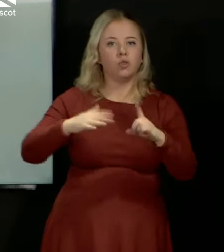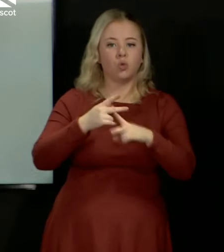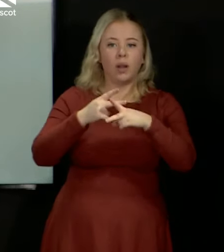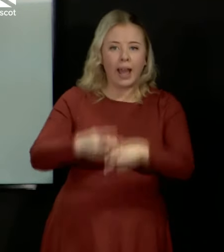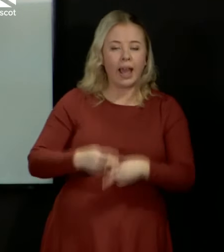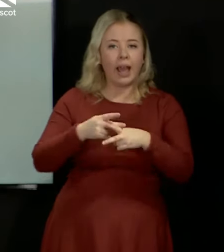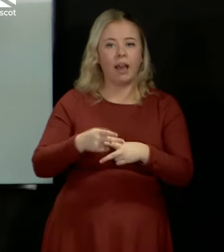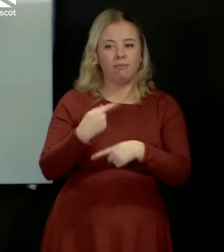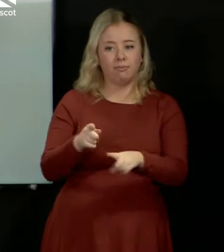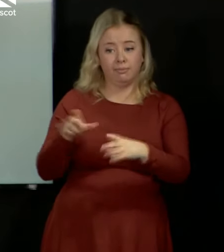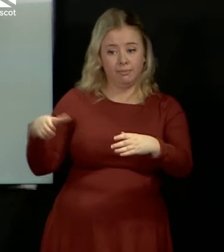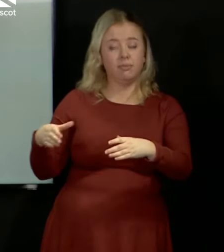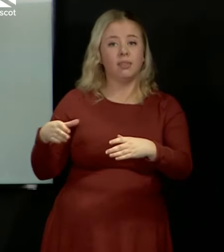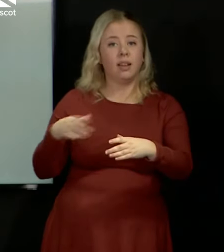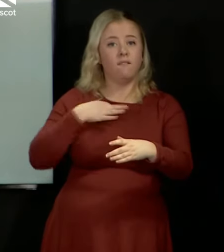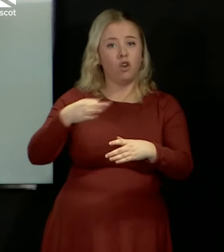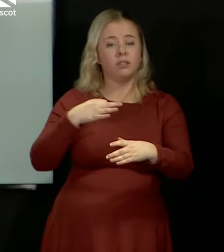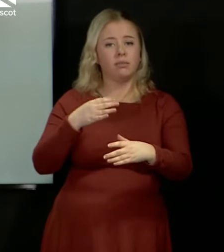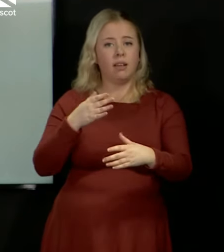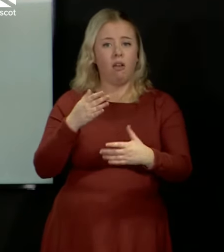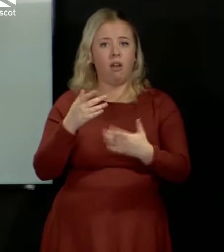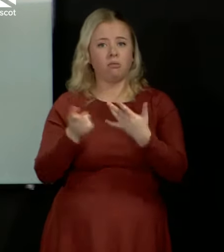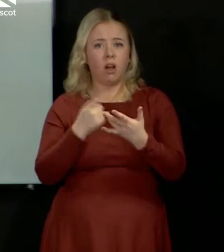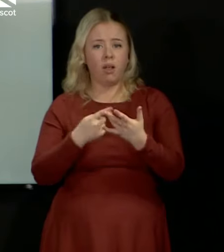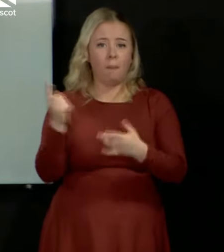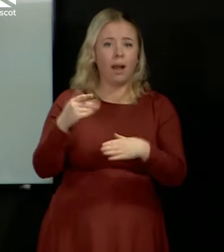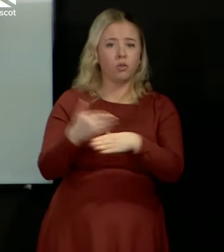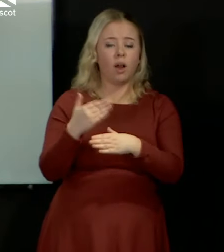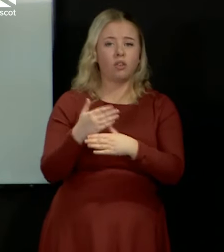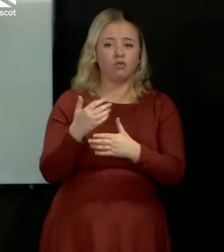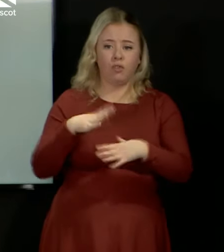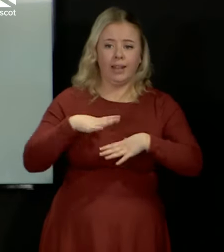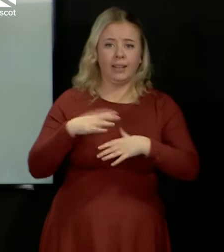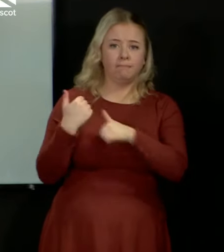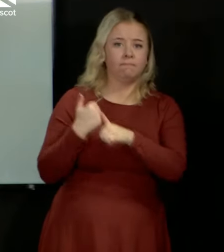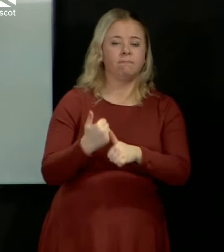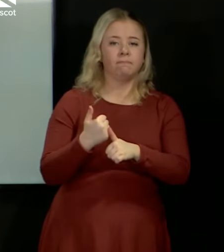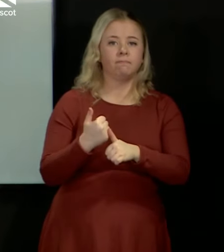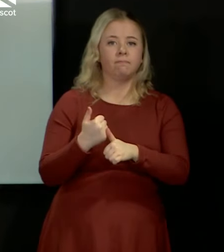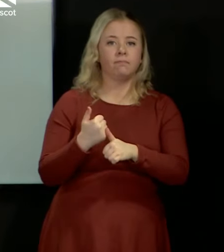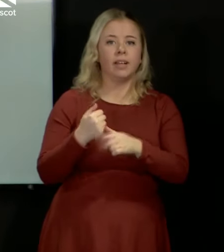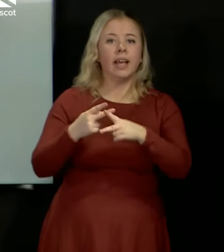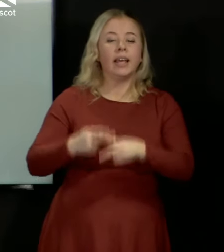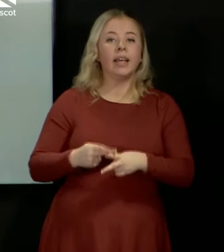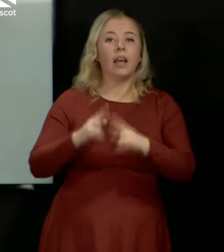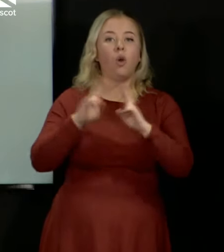and they are ready to assist care home providers as well as care at home, where they have staff